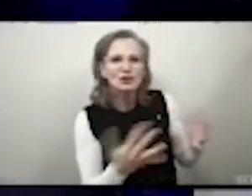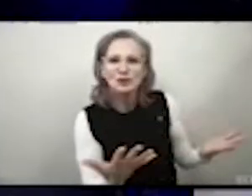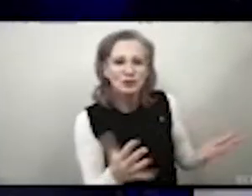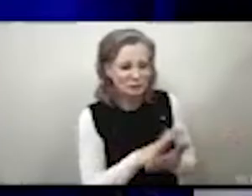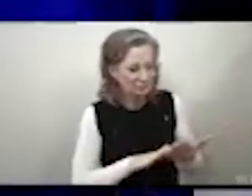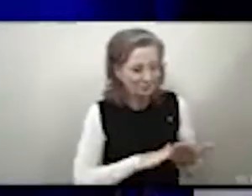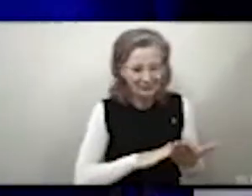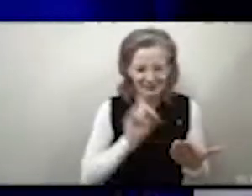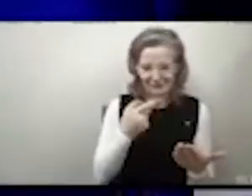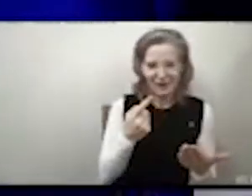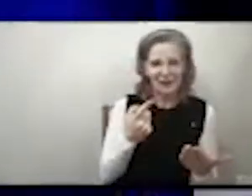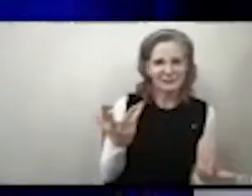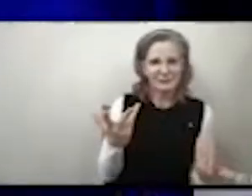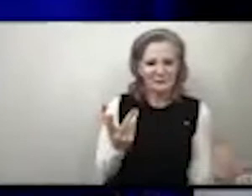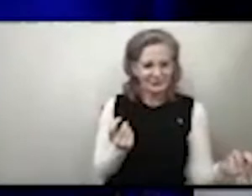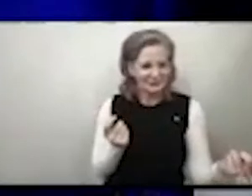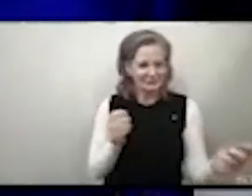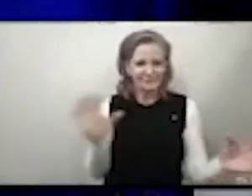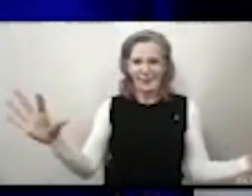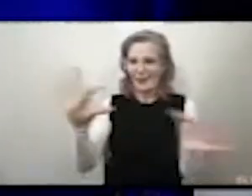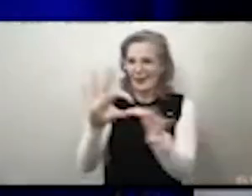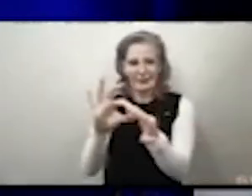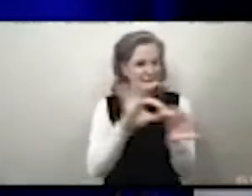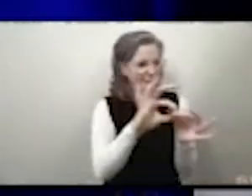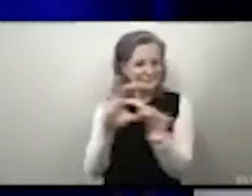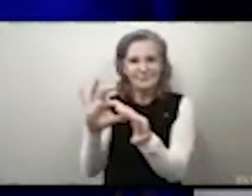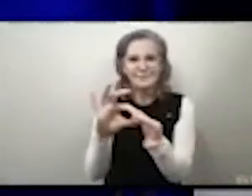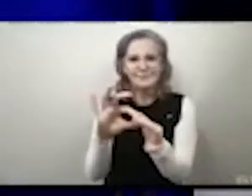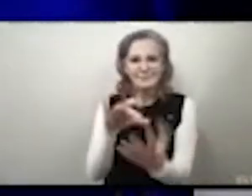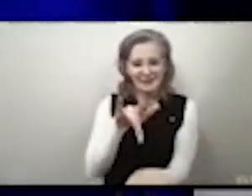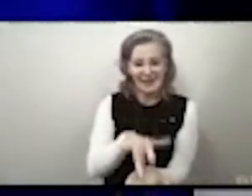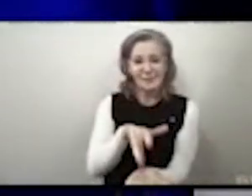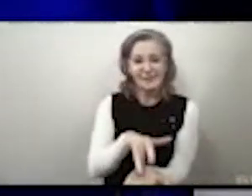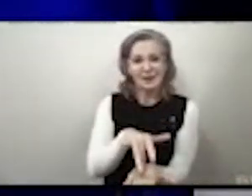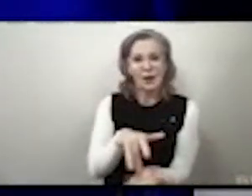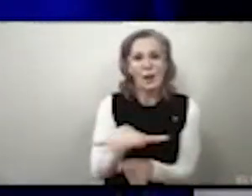And my feeling is, and I don't want to point any fingers here, but I think that we need to become much better